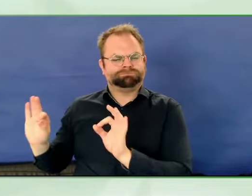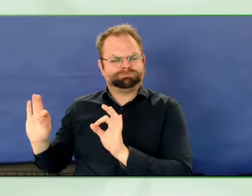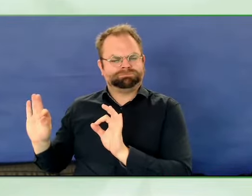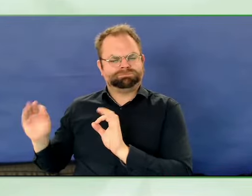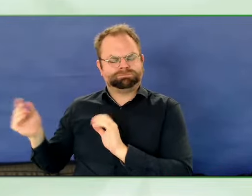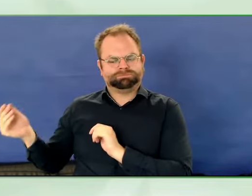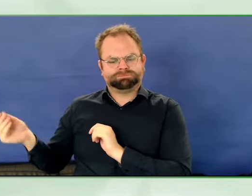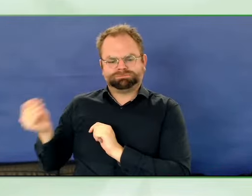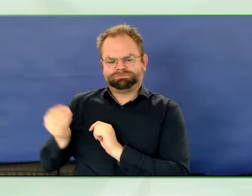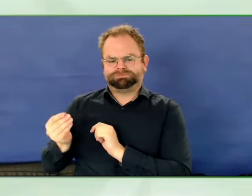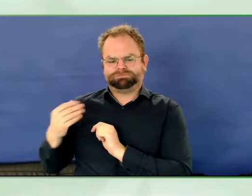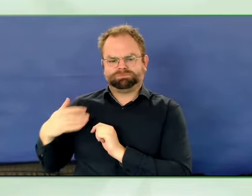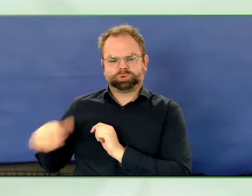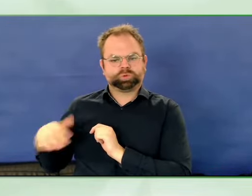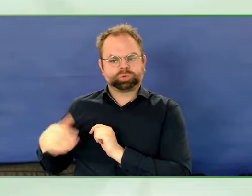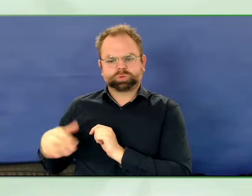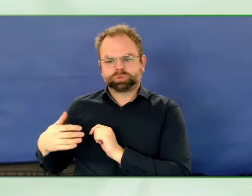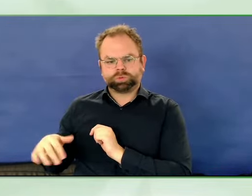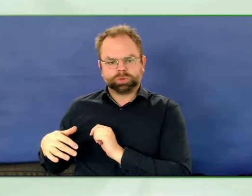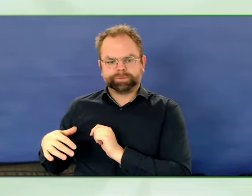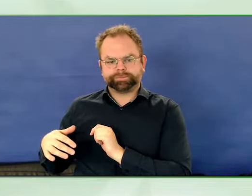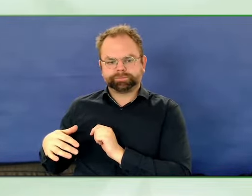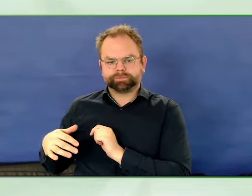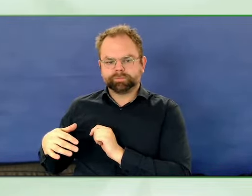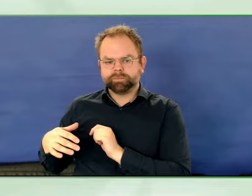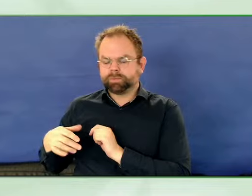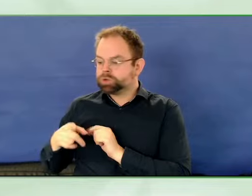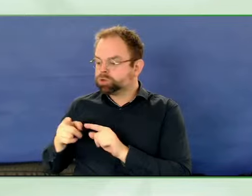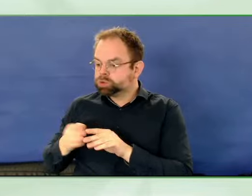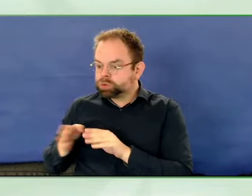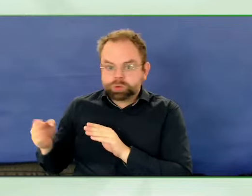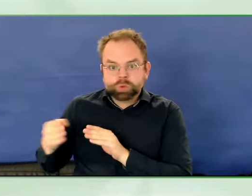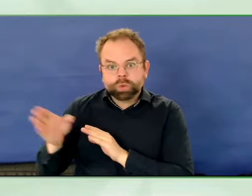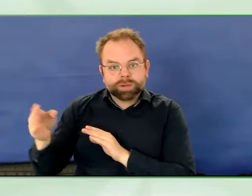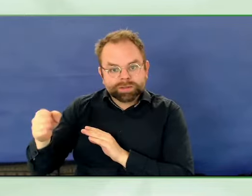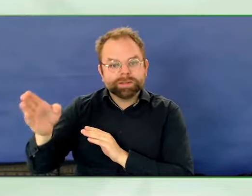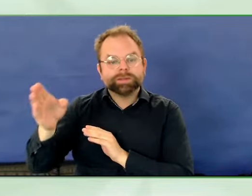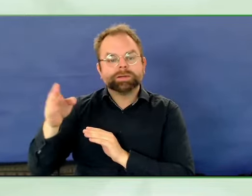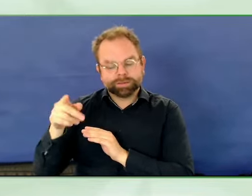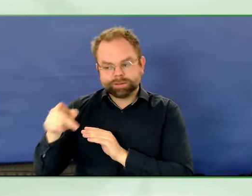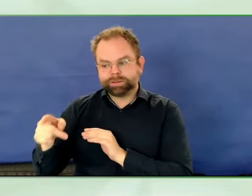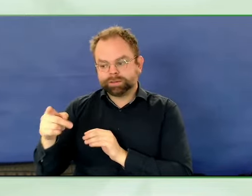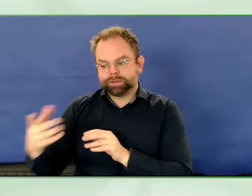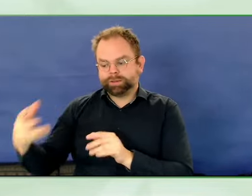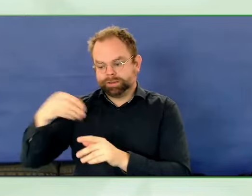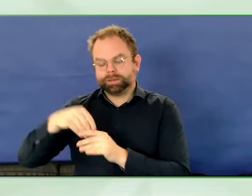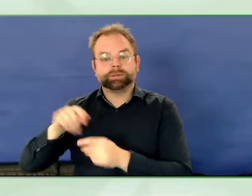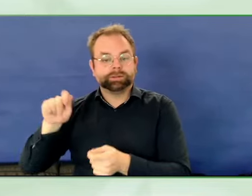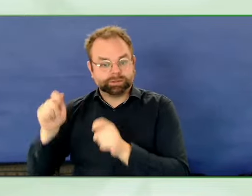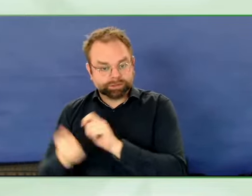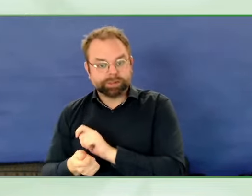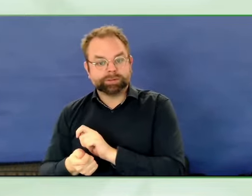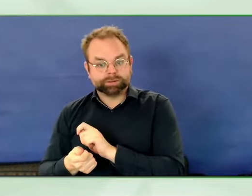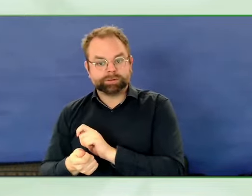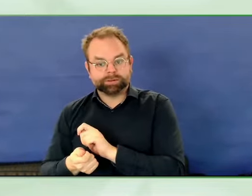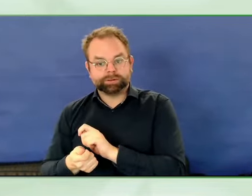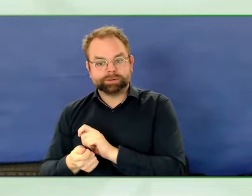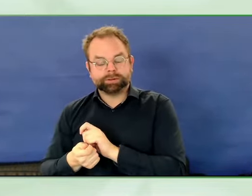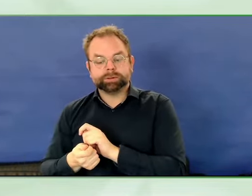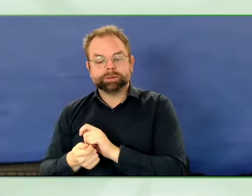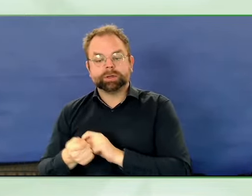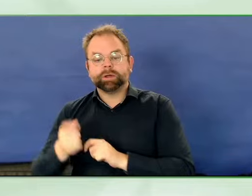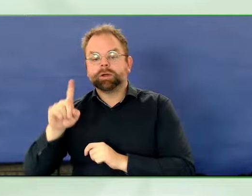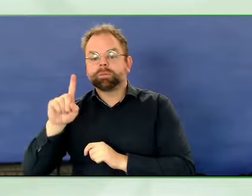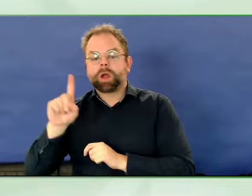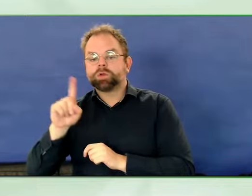when we talk about environmental sustainability but thinking it to social sustainability and